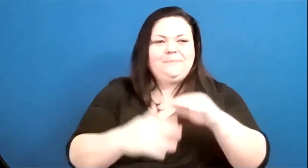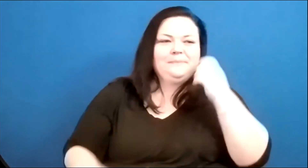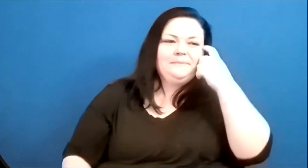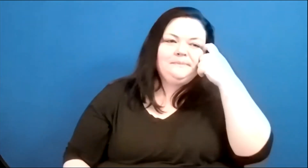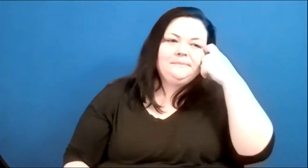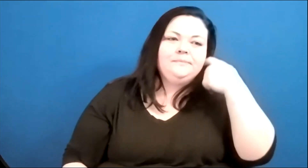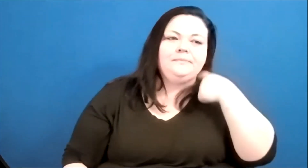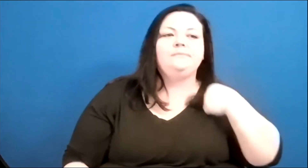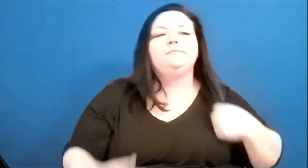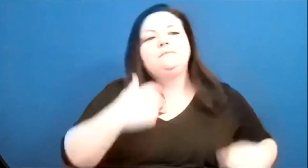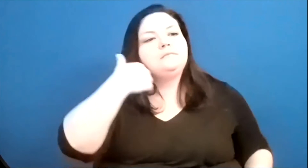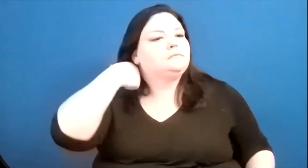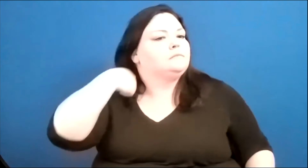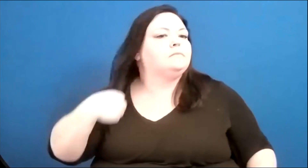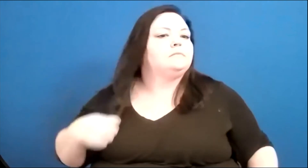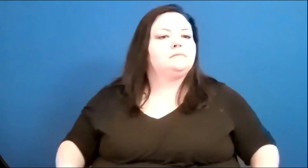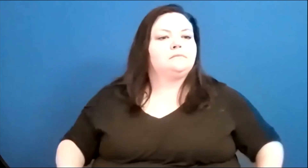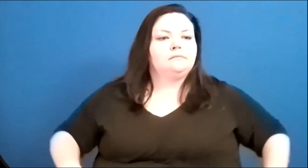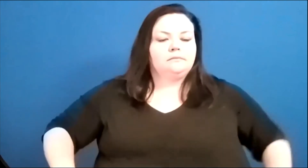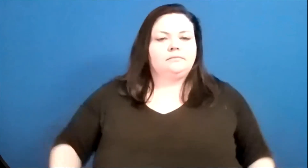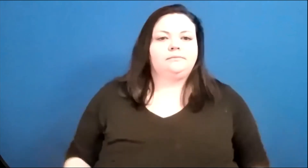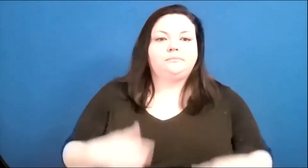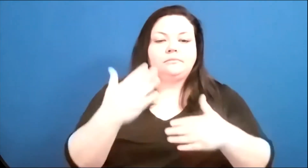Okay, so our next reader is, um, Jackie Chicalese.